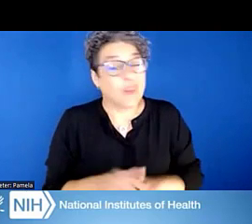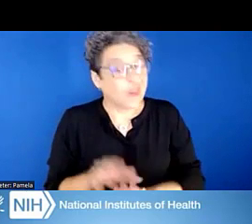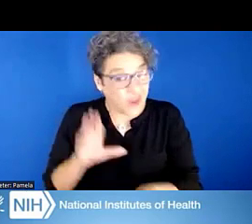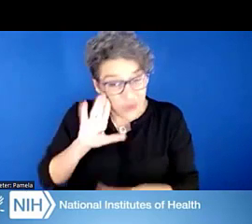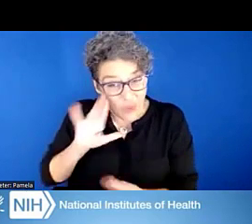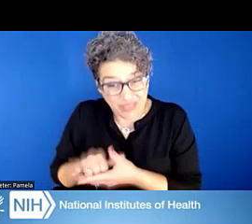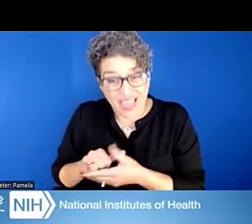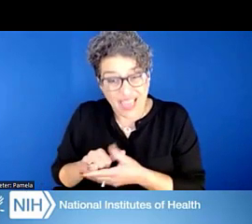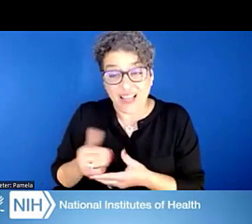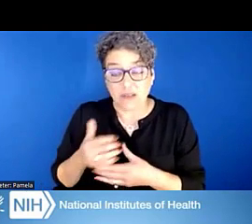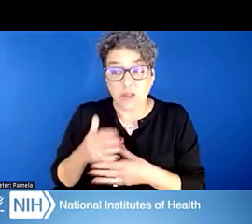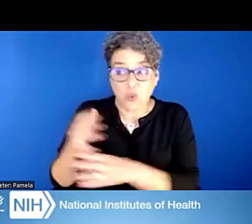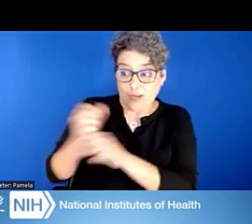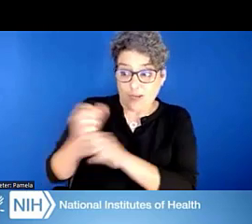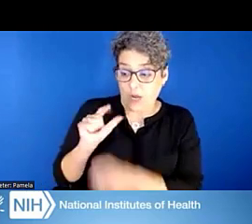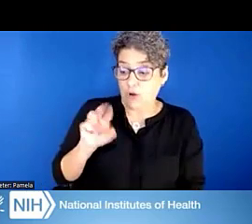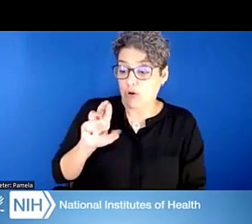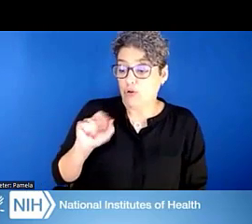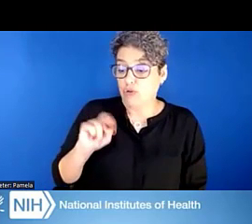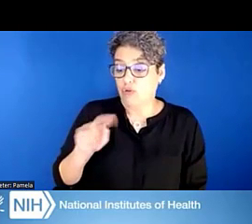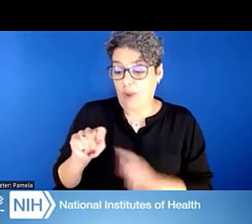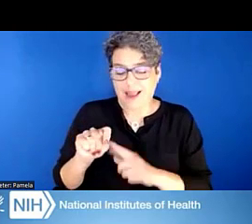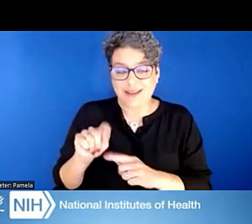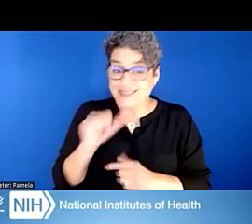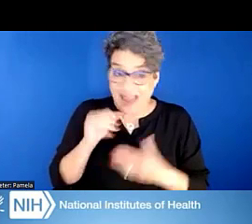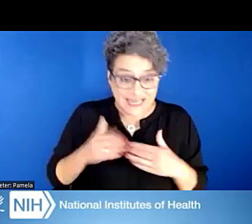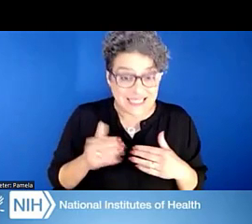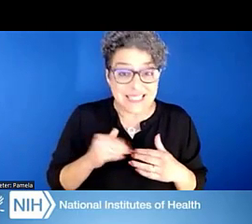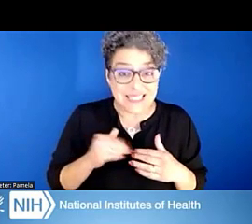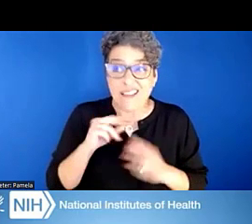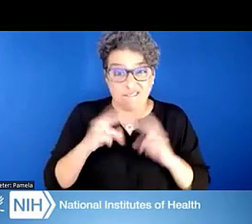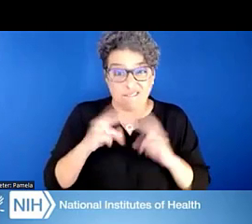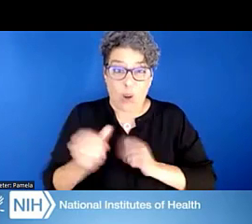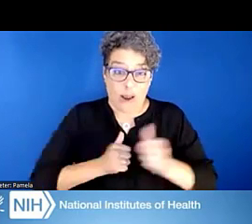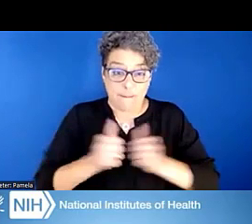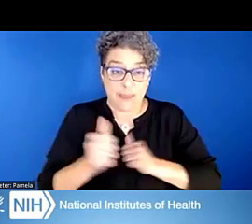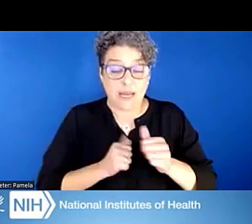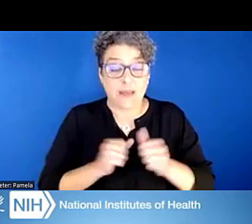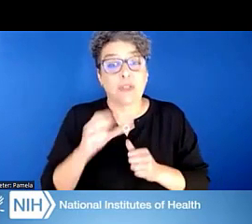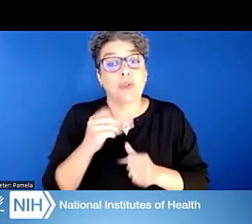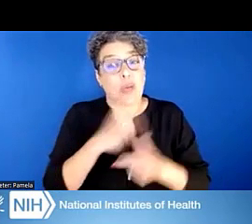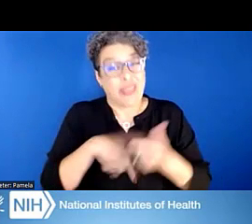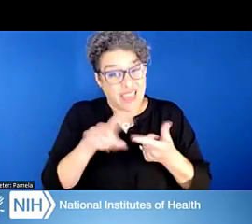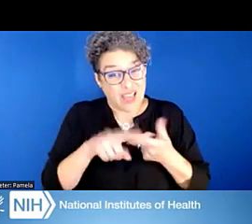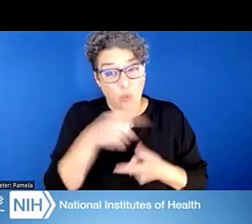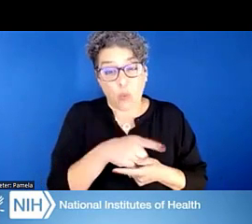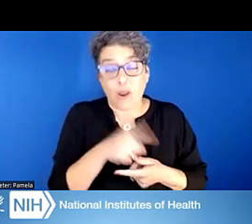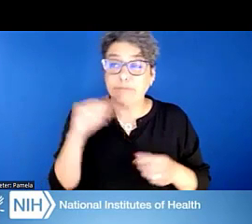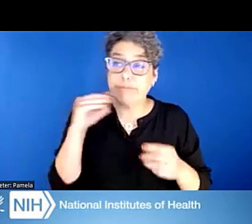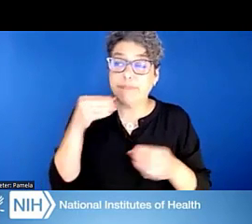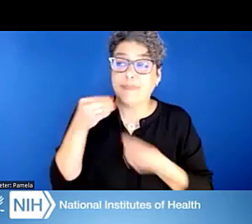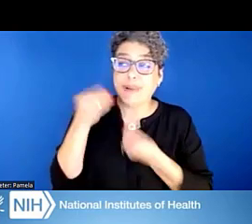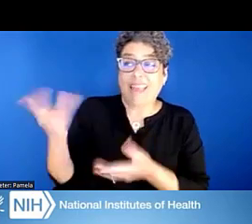comes in and submits false information to the NIH, it causes us to make the inappropriate funding decisions,